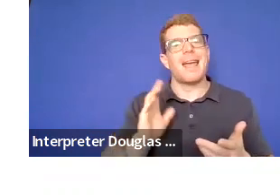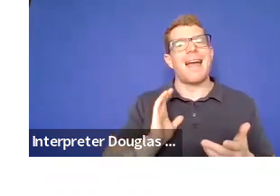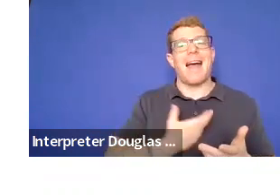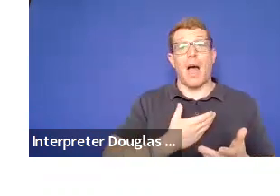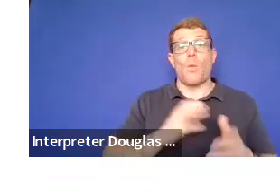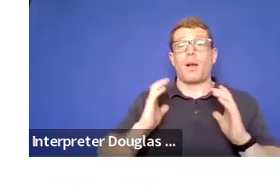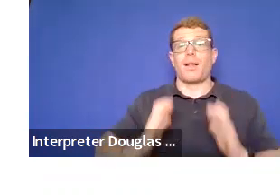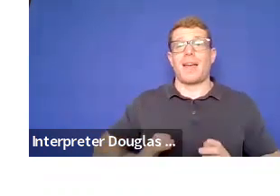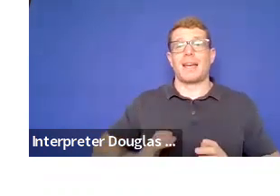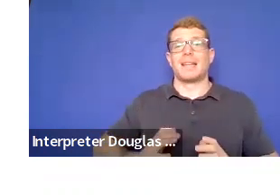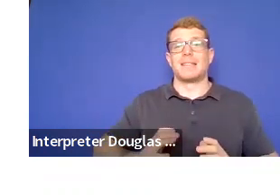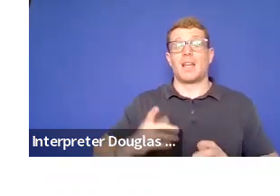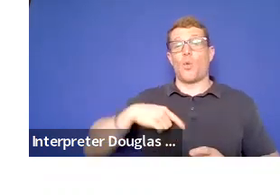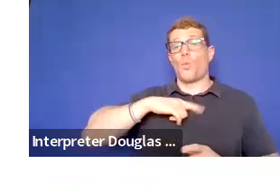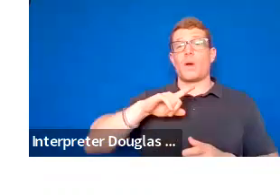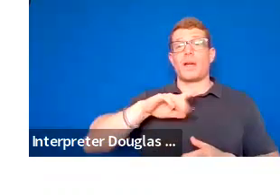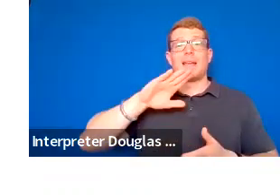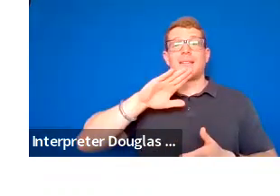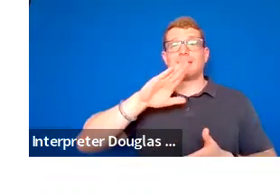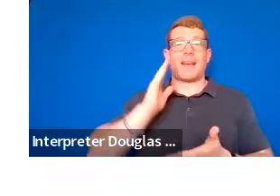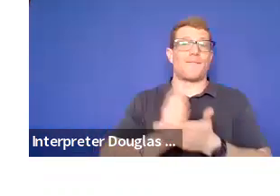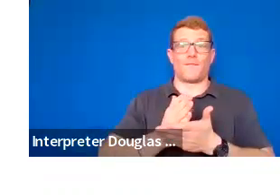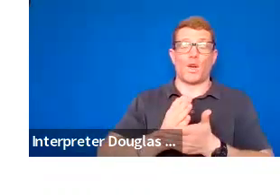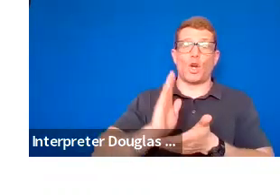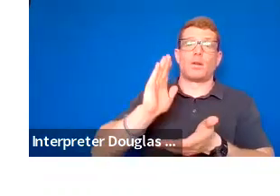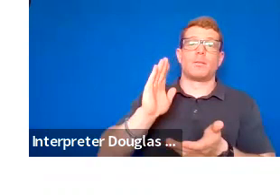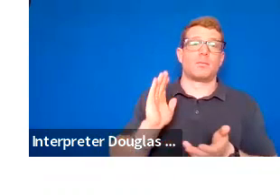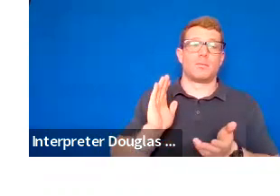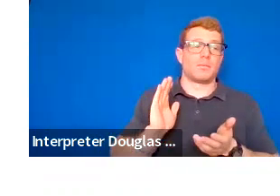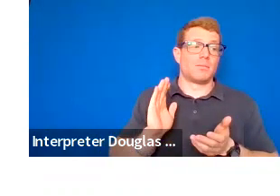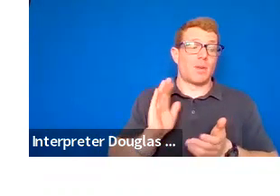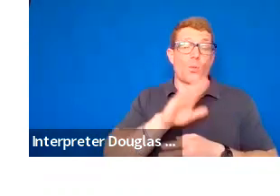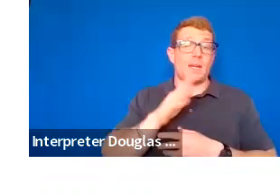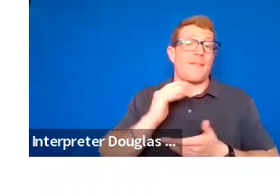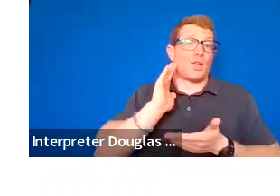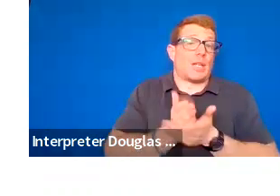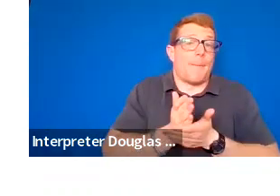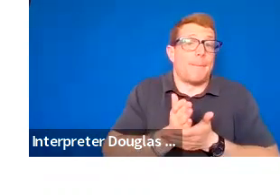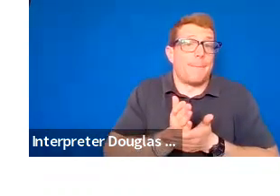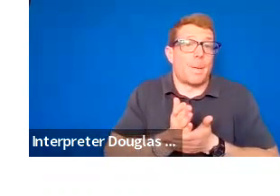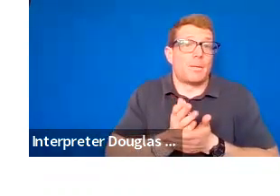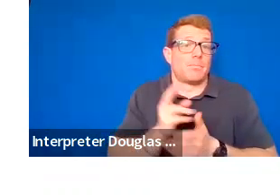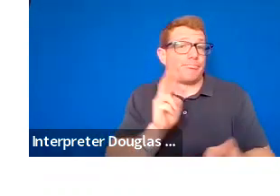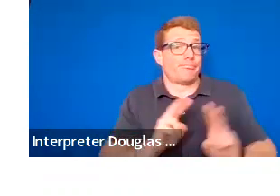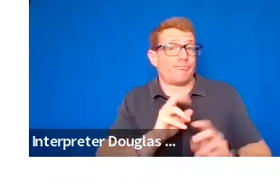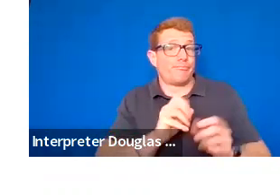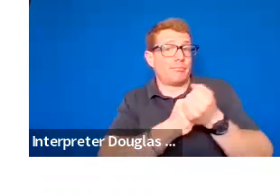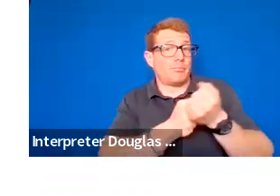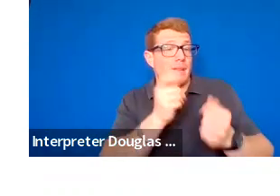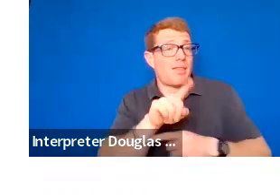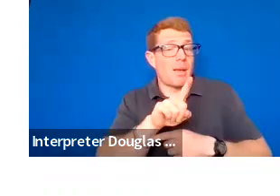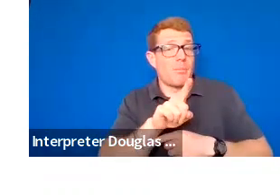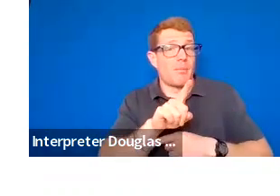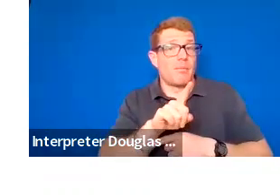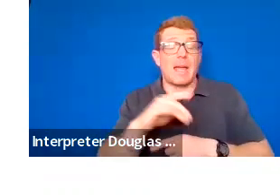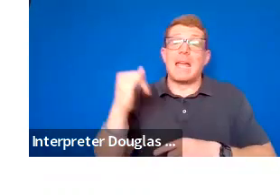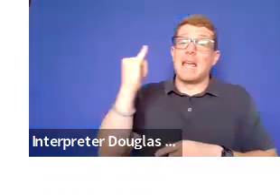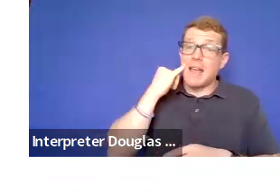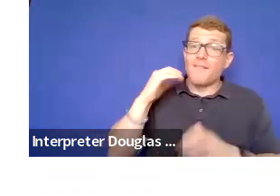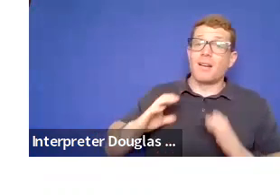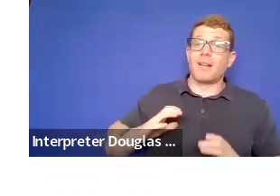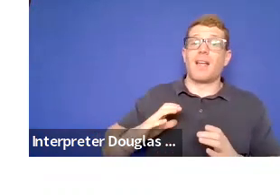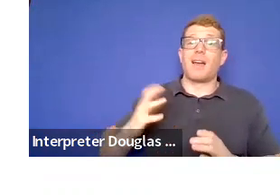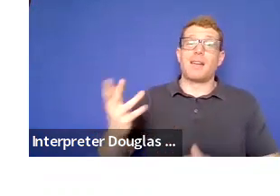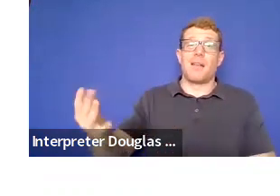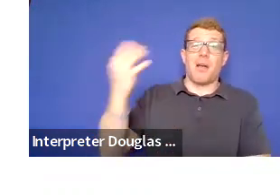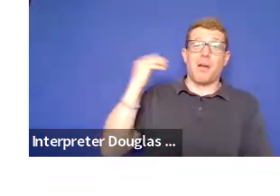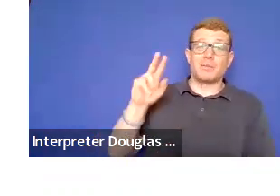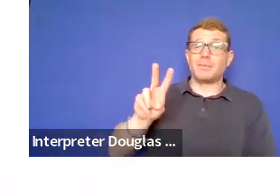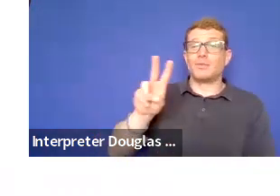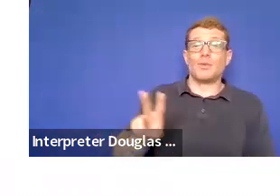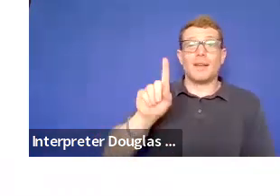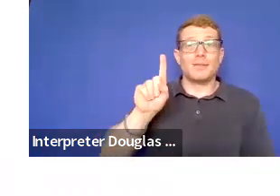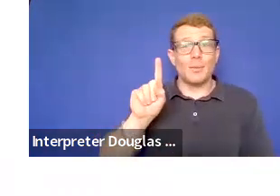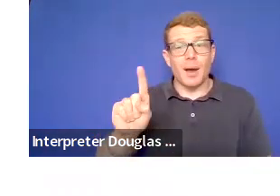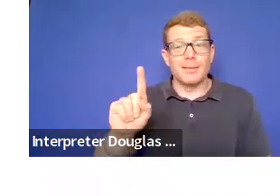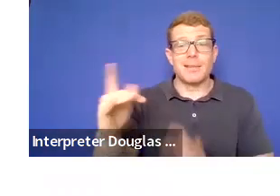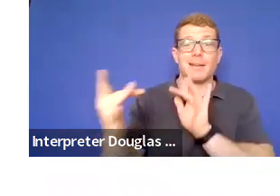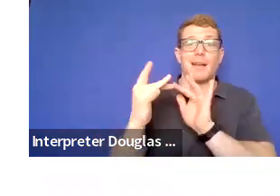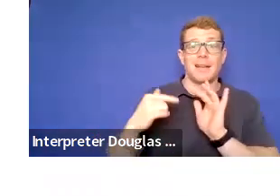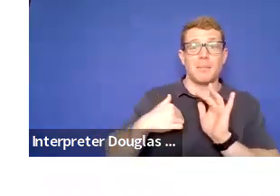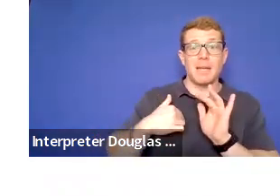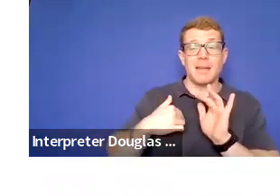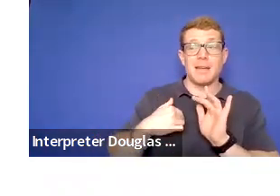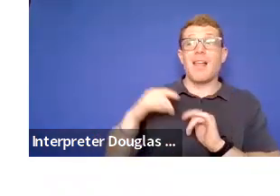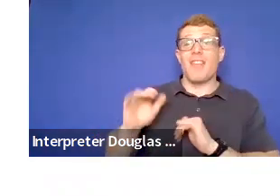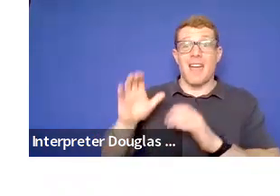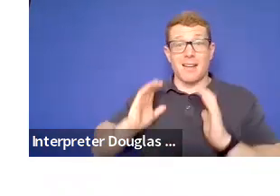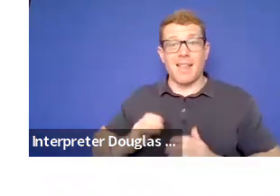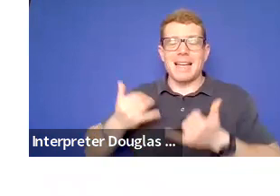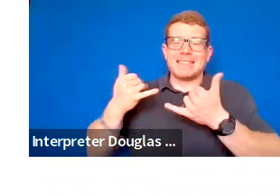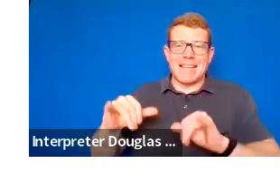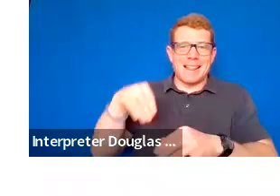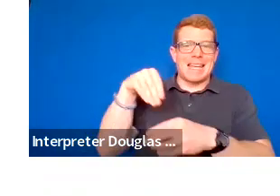You know, i've been doing this particular work for some 21 years, and if a client in 2,001 contact me, they're still in our data system, where we are still obligated to rely such services for that individual depending